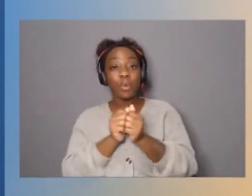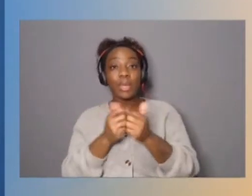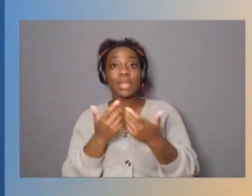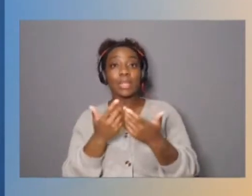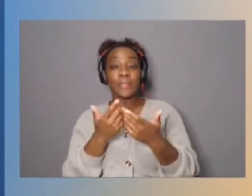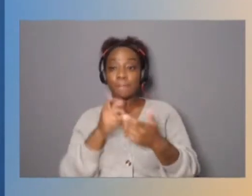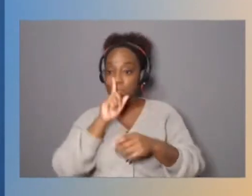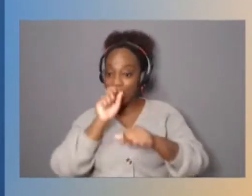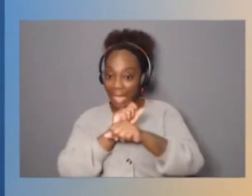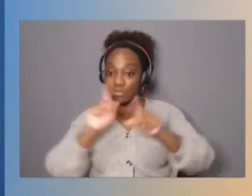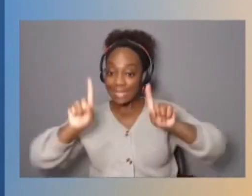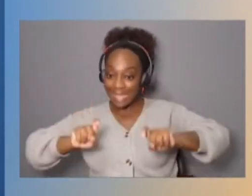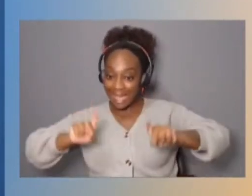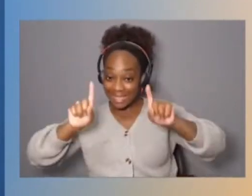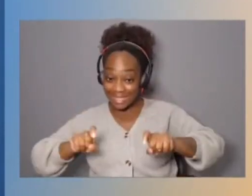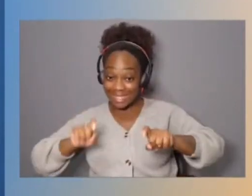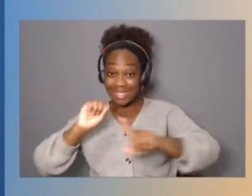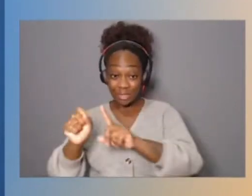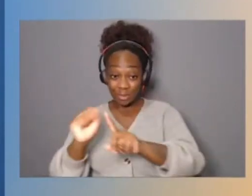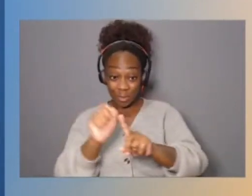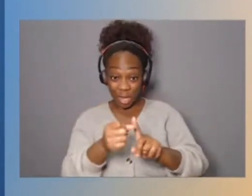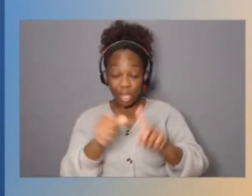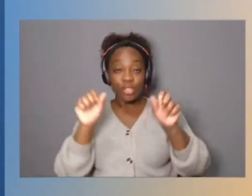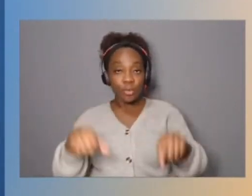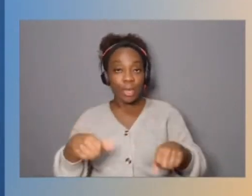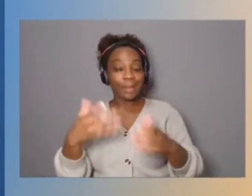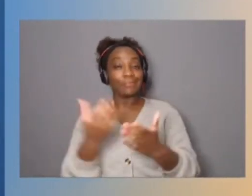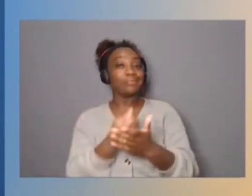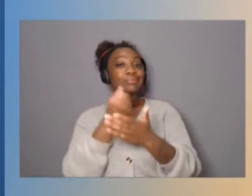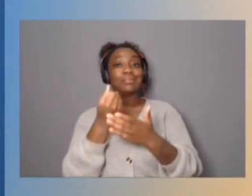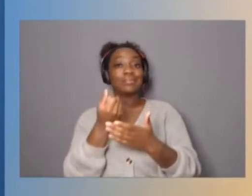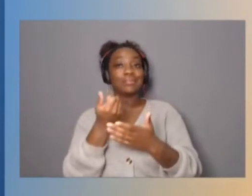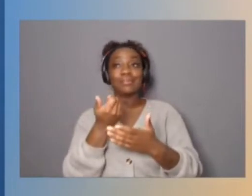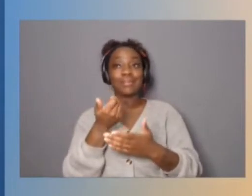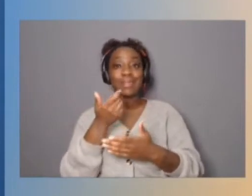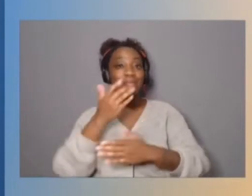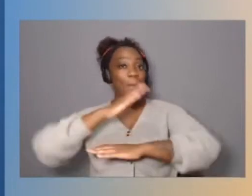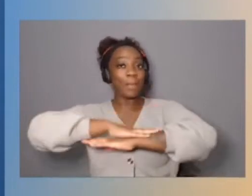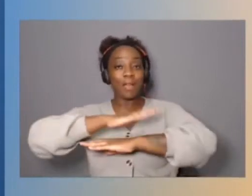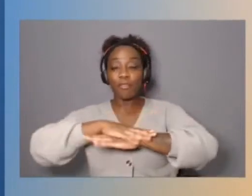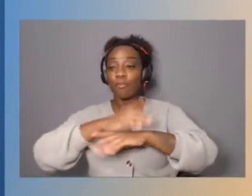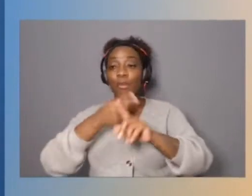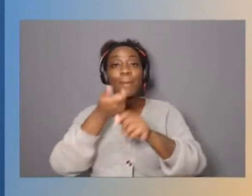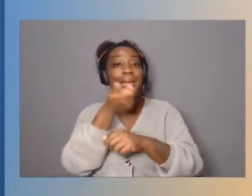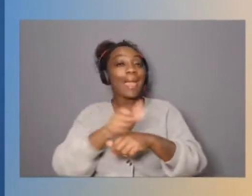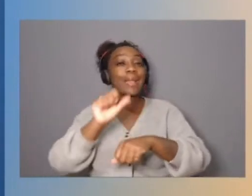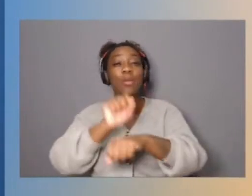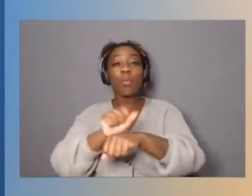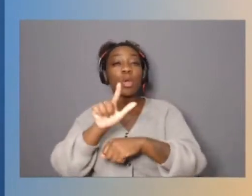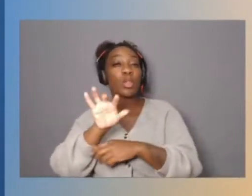you can literally take advantage of the platform for any workload, from a simple web application to build train